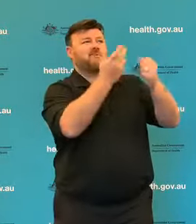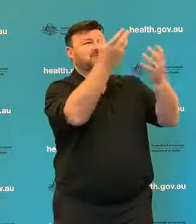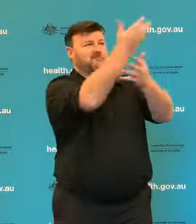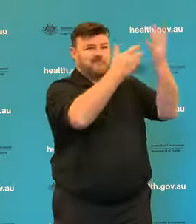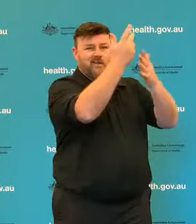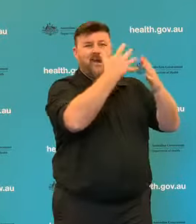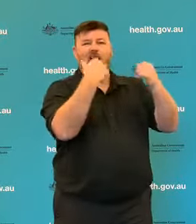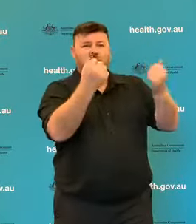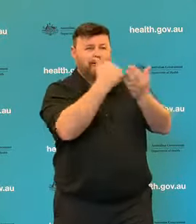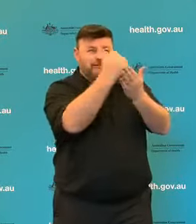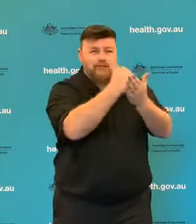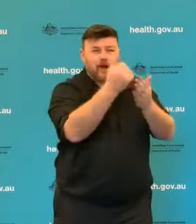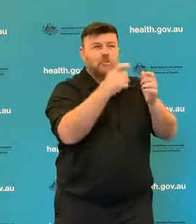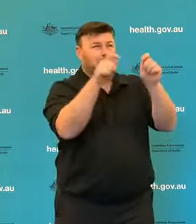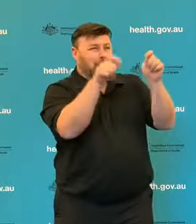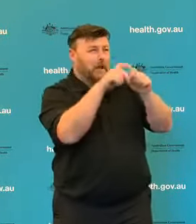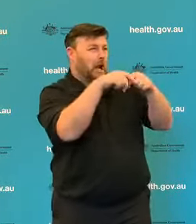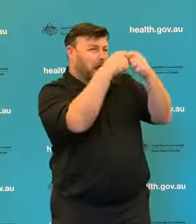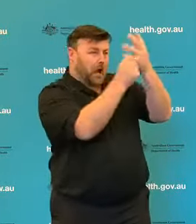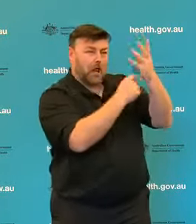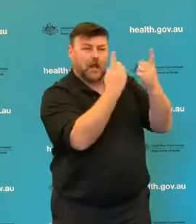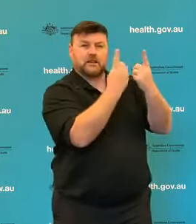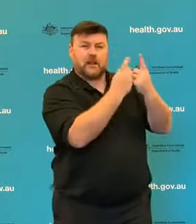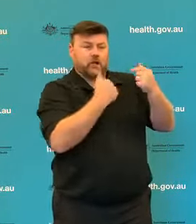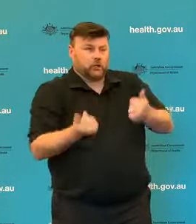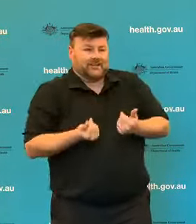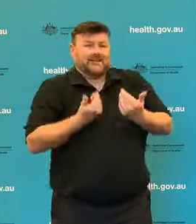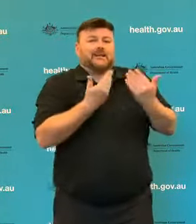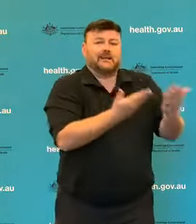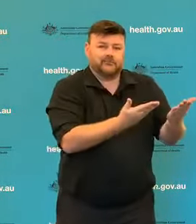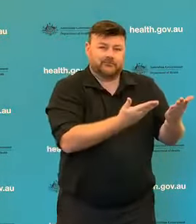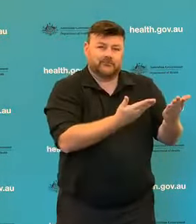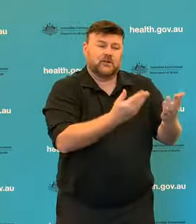COVID-19 hotspots for the purpose of the provision of Commonwealth support.